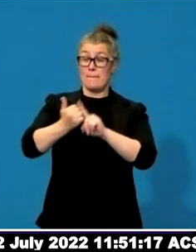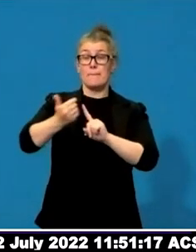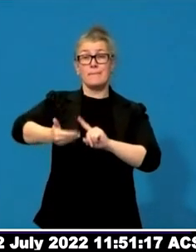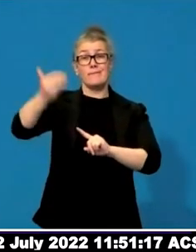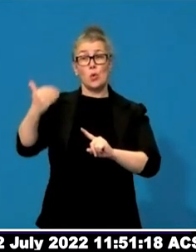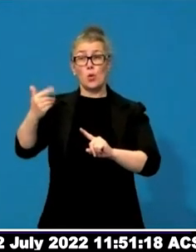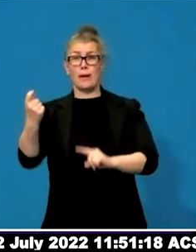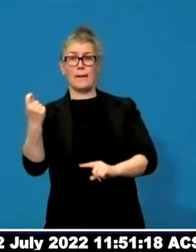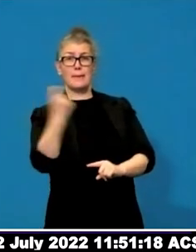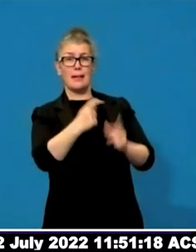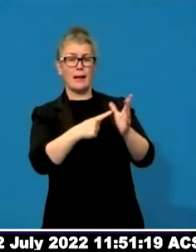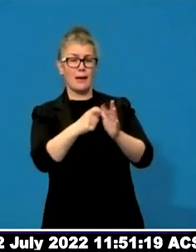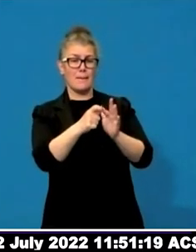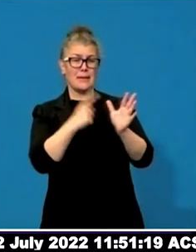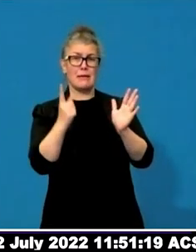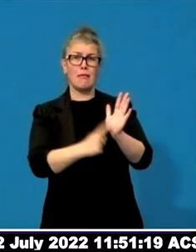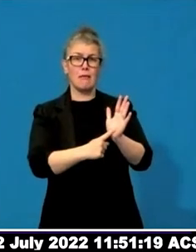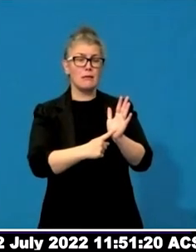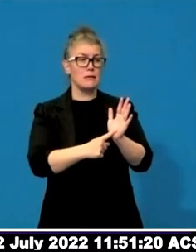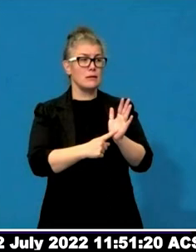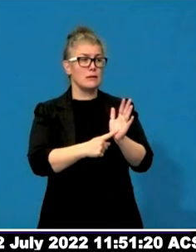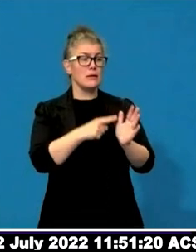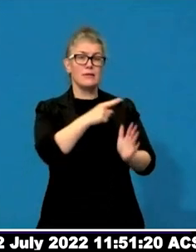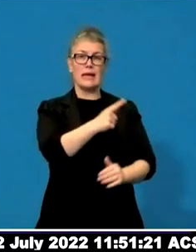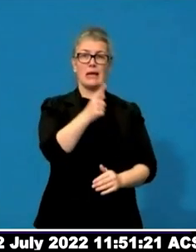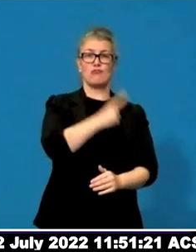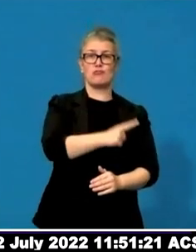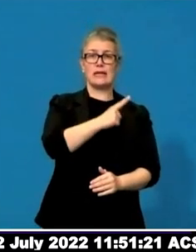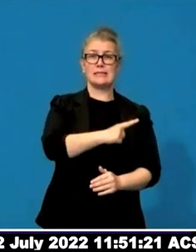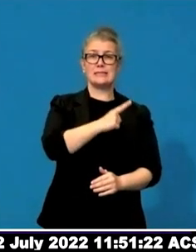some of the rationales are based on misinformation,